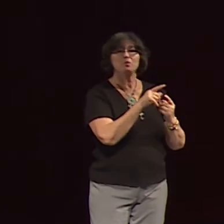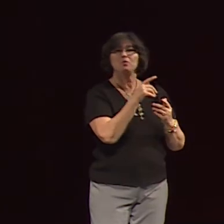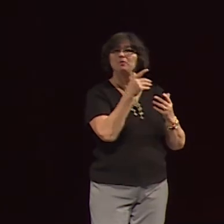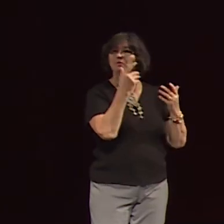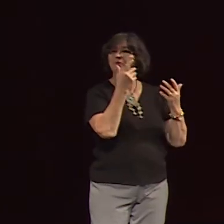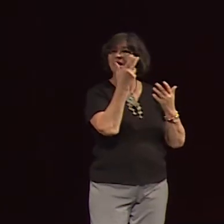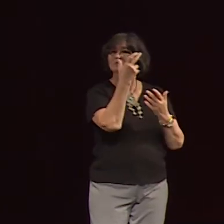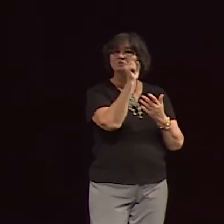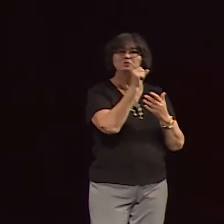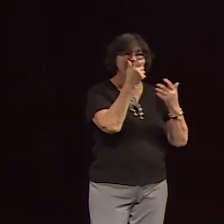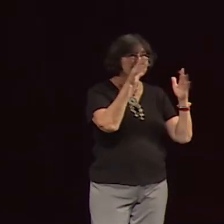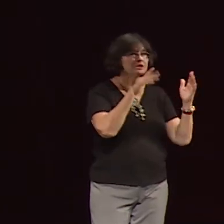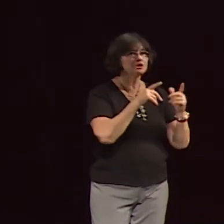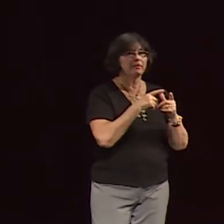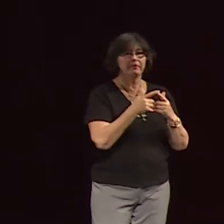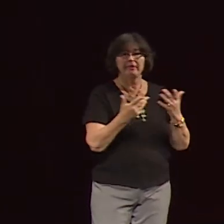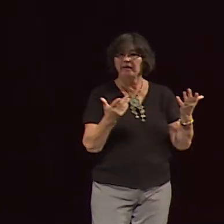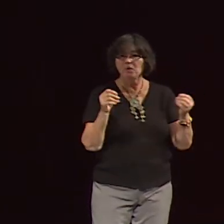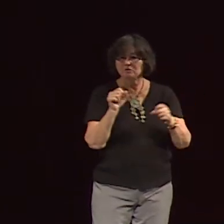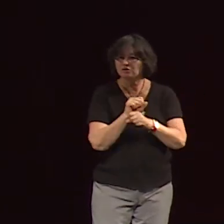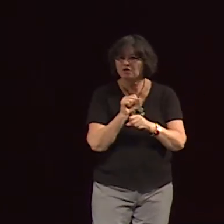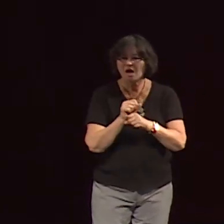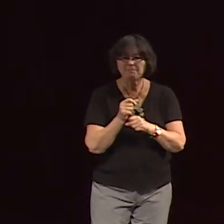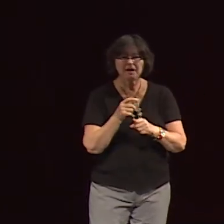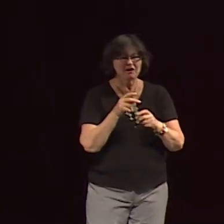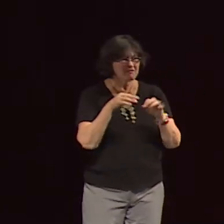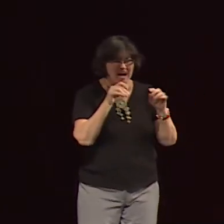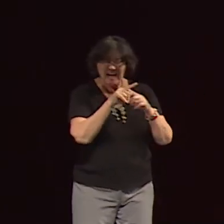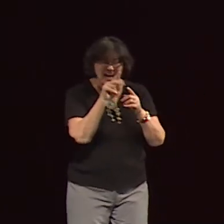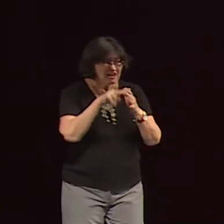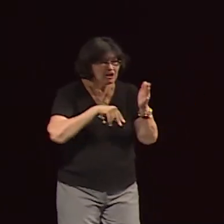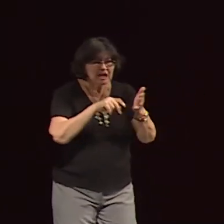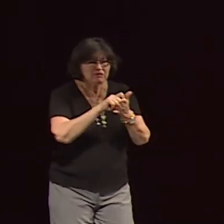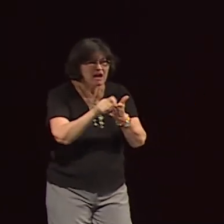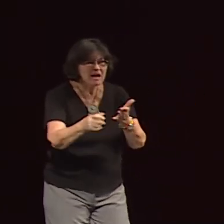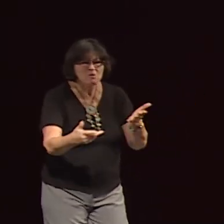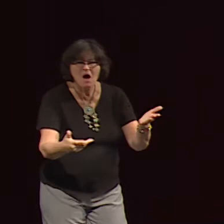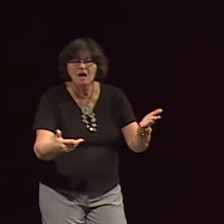and they were being promoted by social promotion.